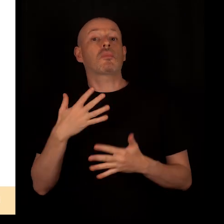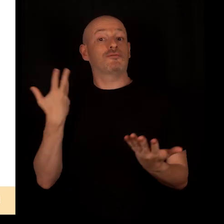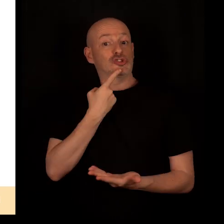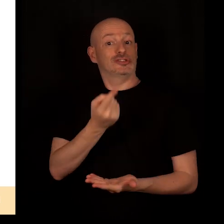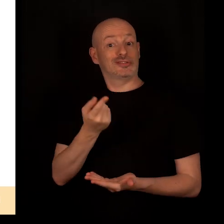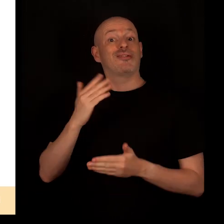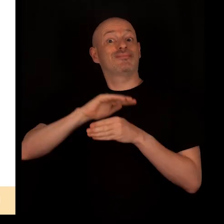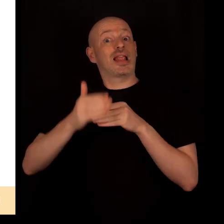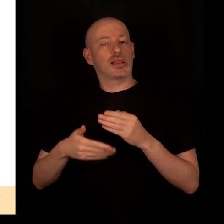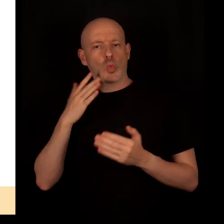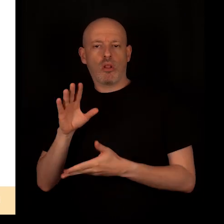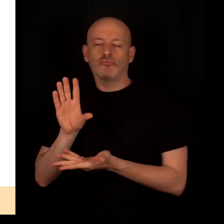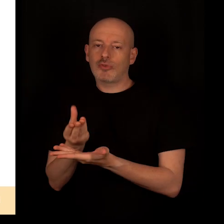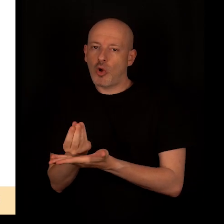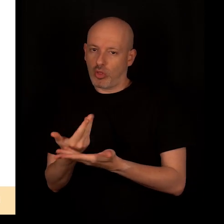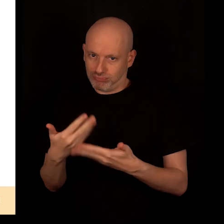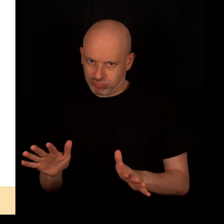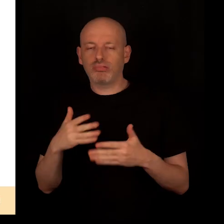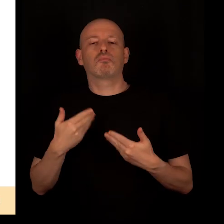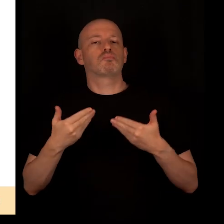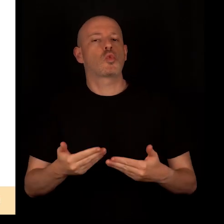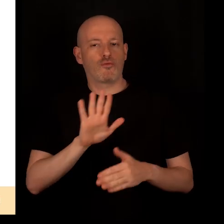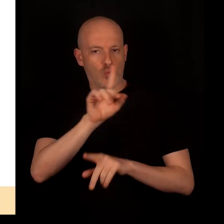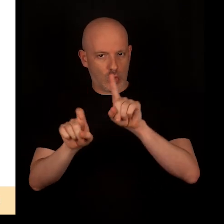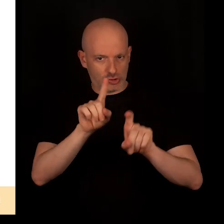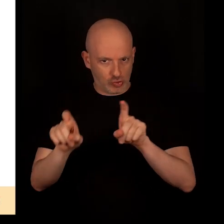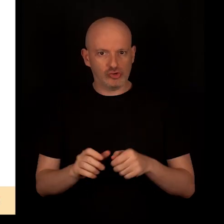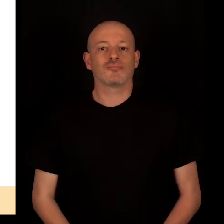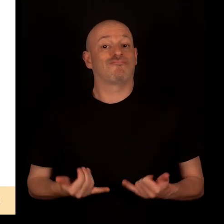And as I said, at the end, I will stop the recording and we can move on to your questions.